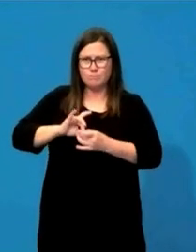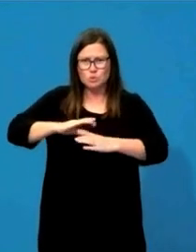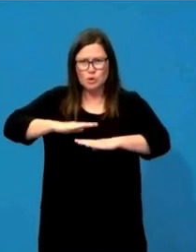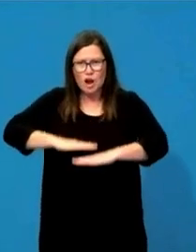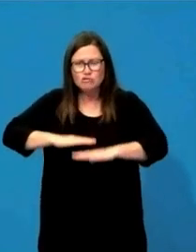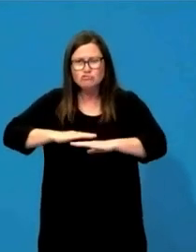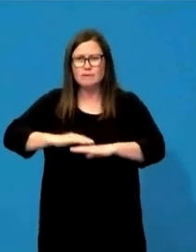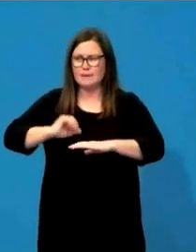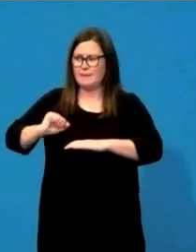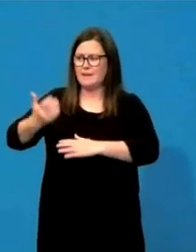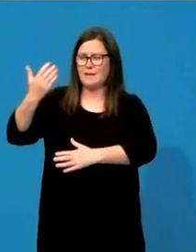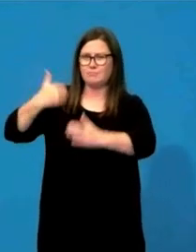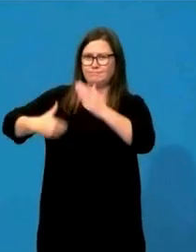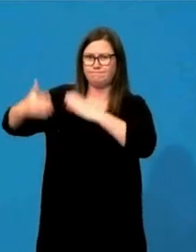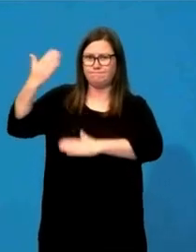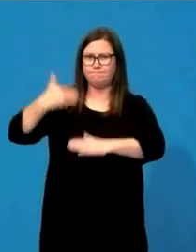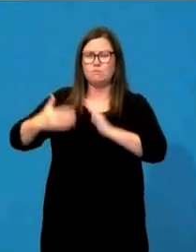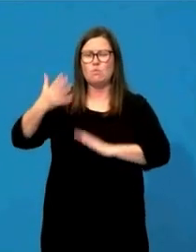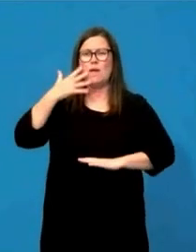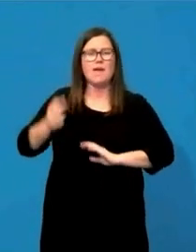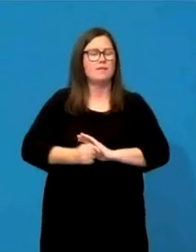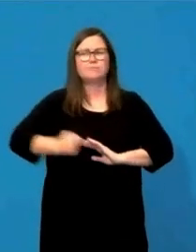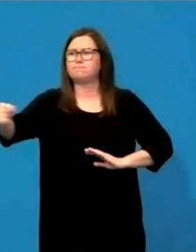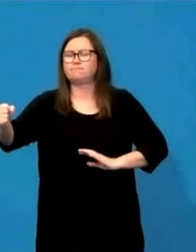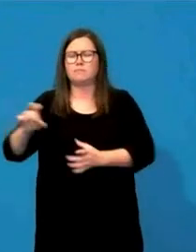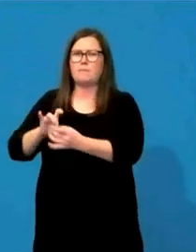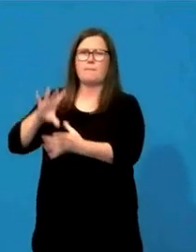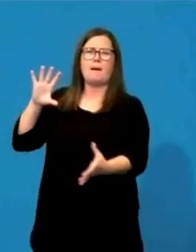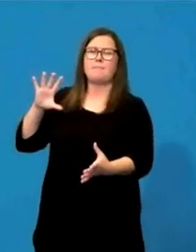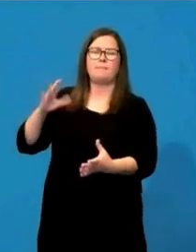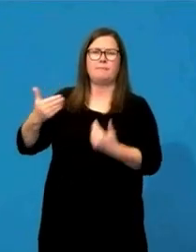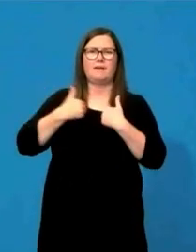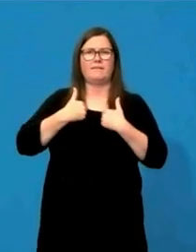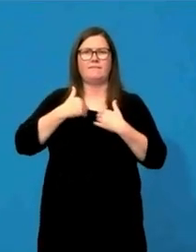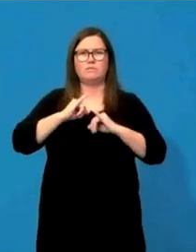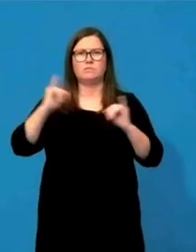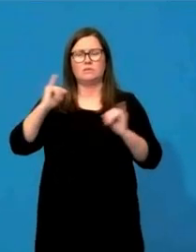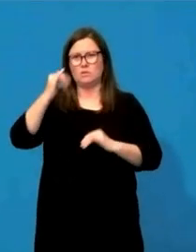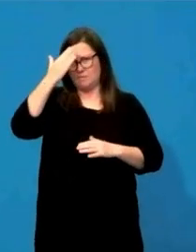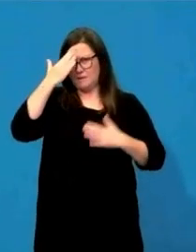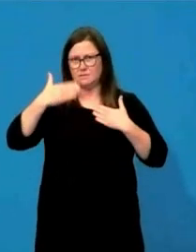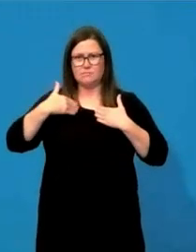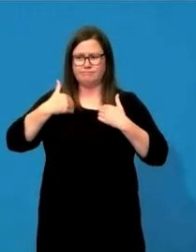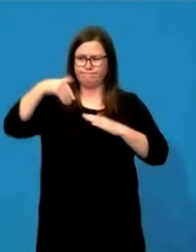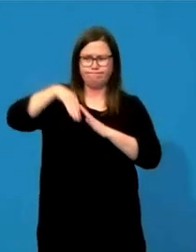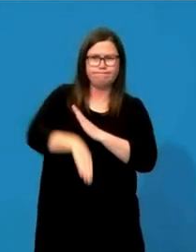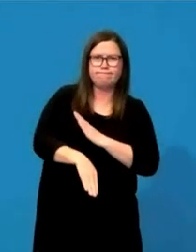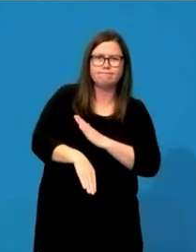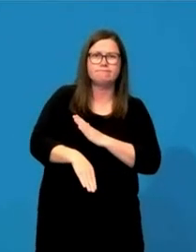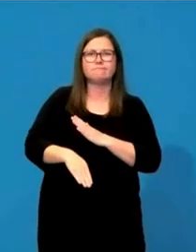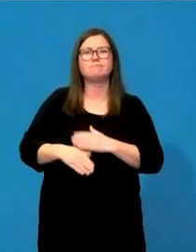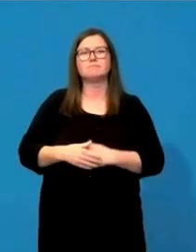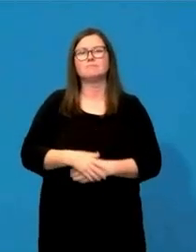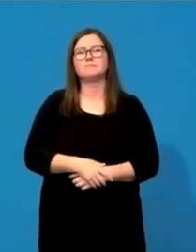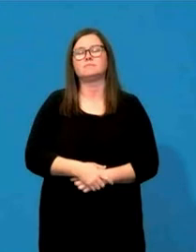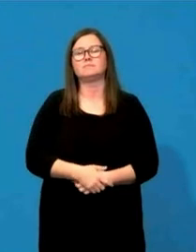That creates really bad mental illness for families, if you don't know